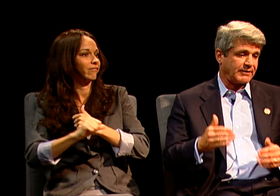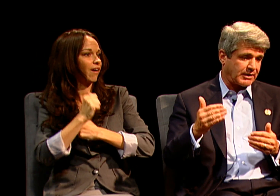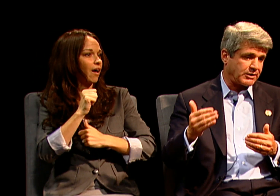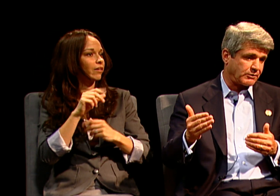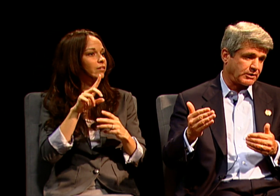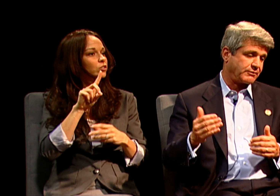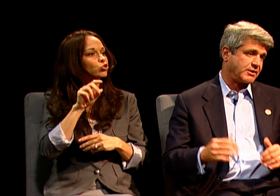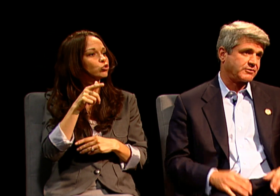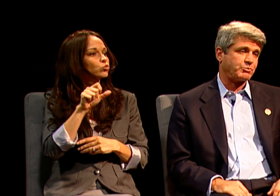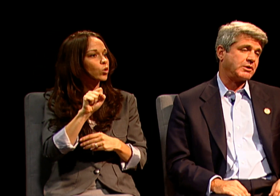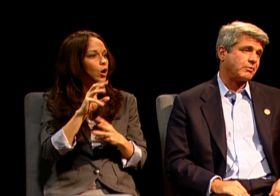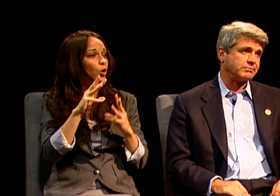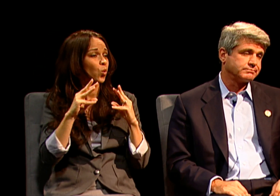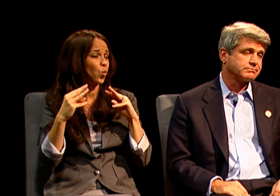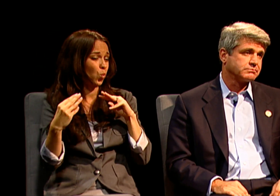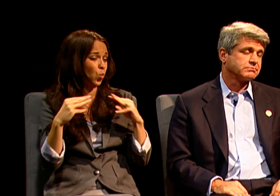AND THE KILLING OF INNOCENT PEOPLE.